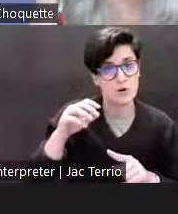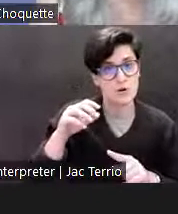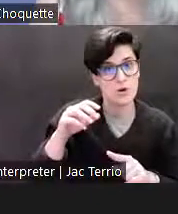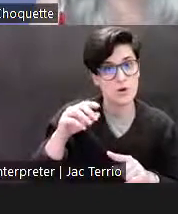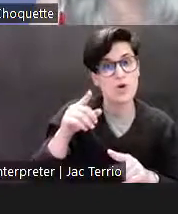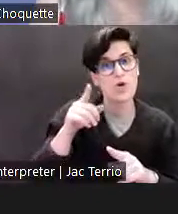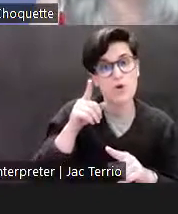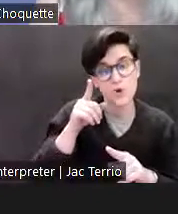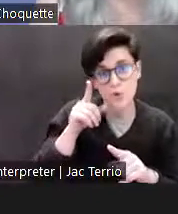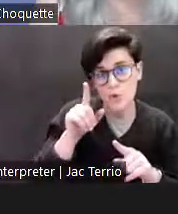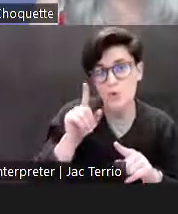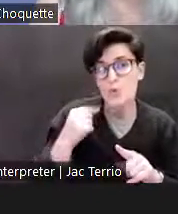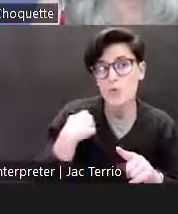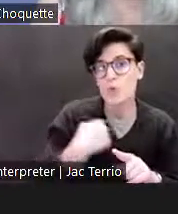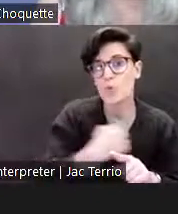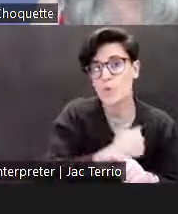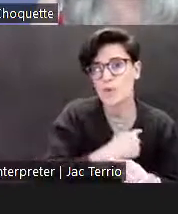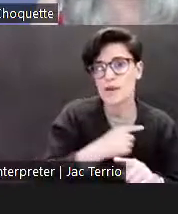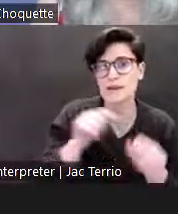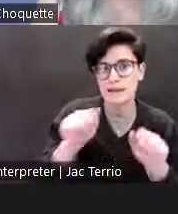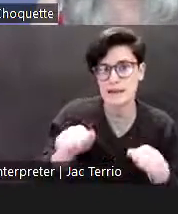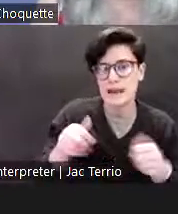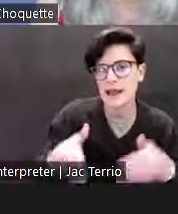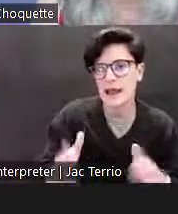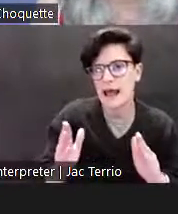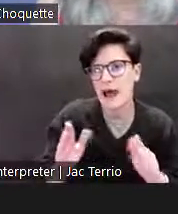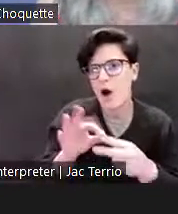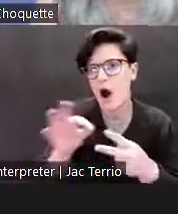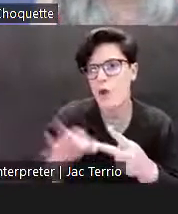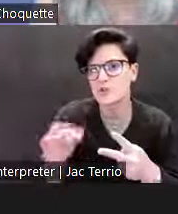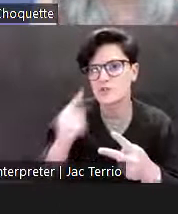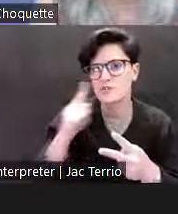income replacement, either by just keeping their employees on the